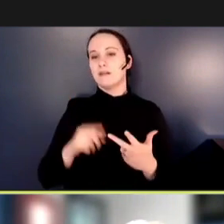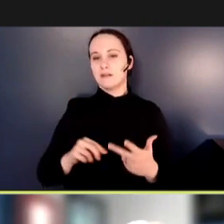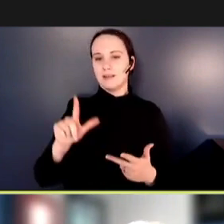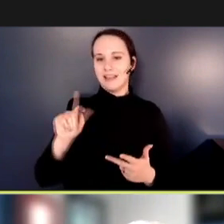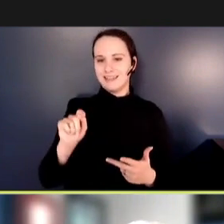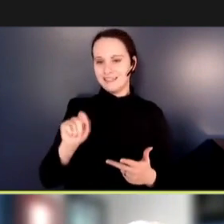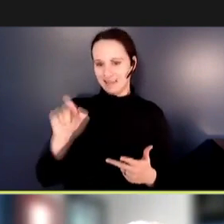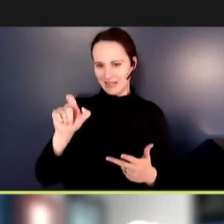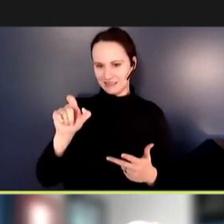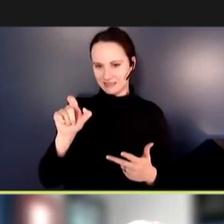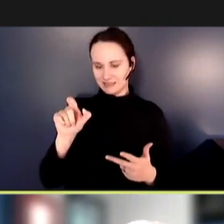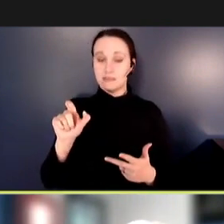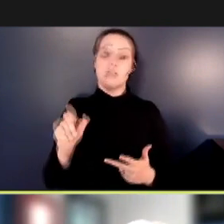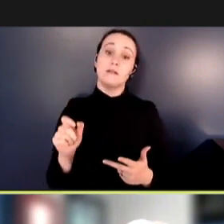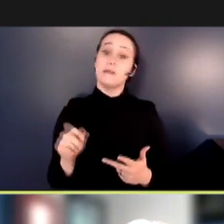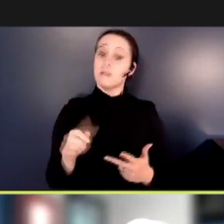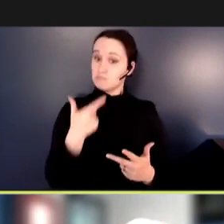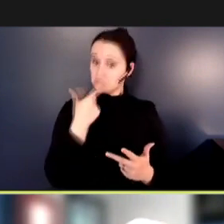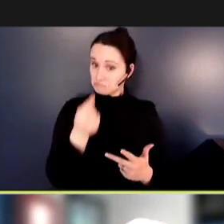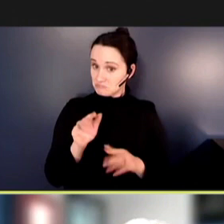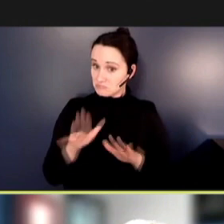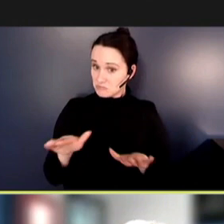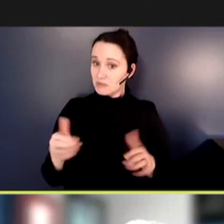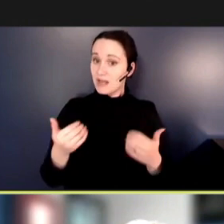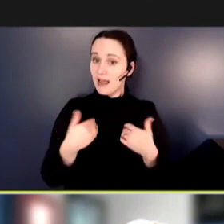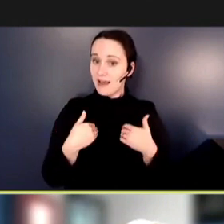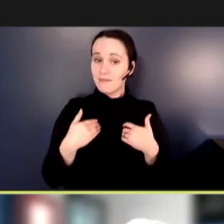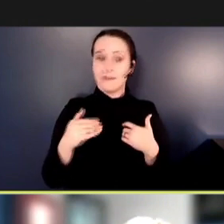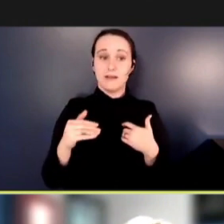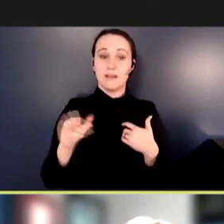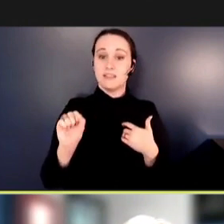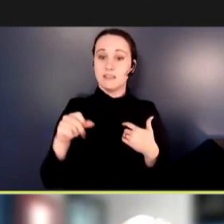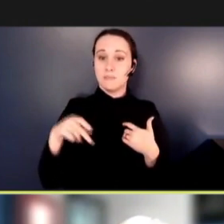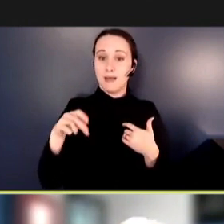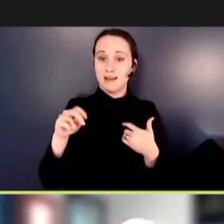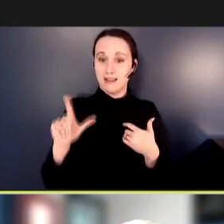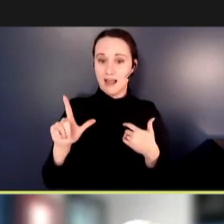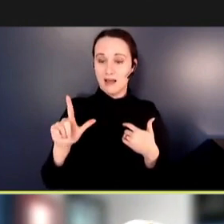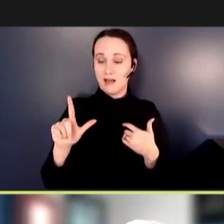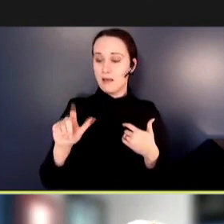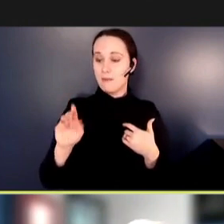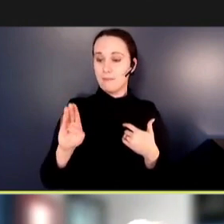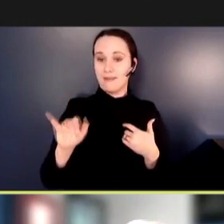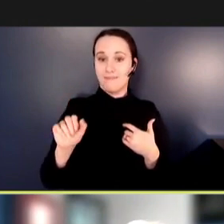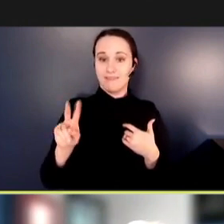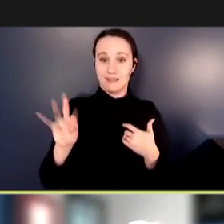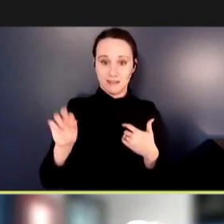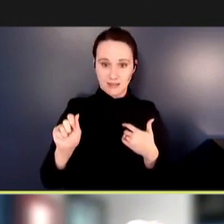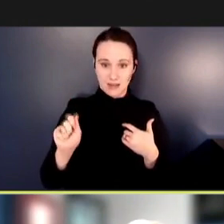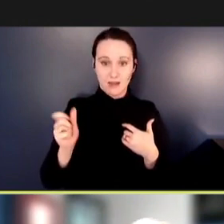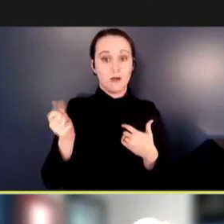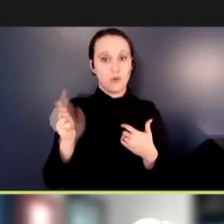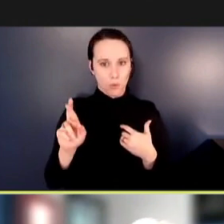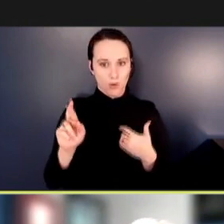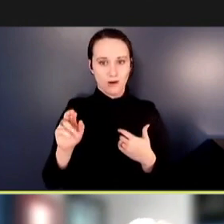those children that have spina bifida or cerebral palsy, due to how many times they